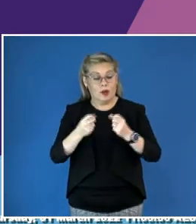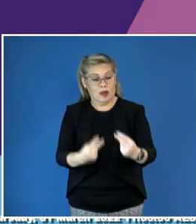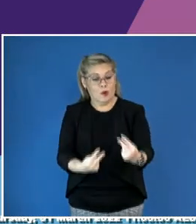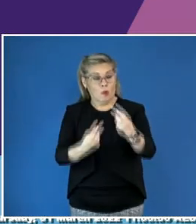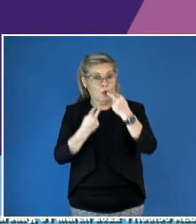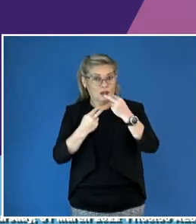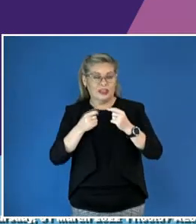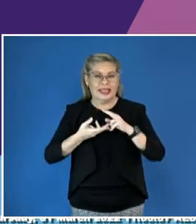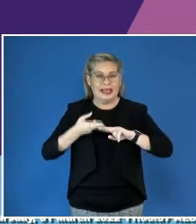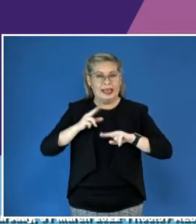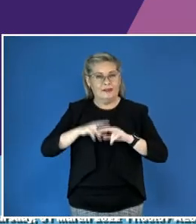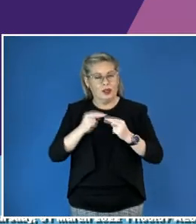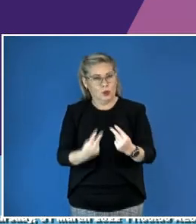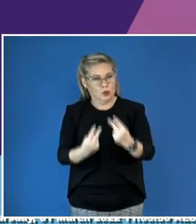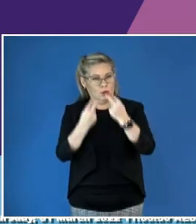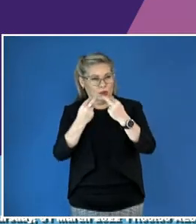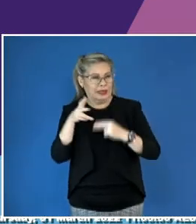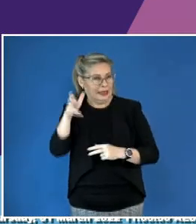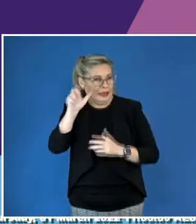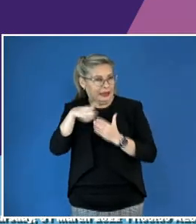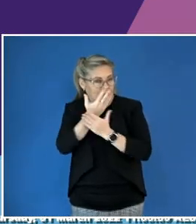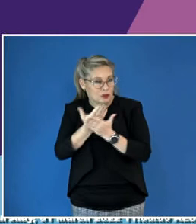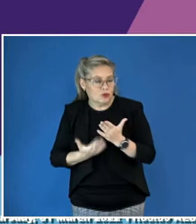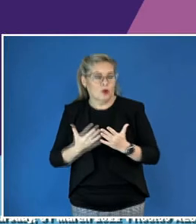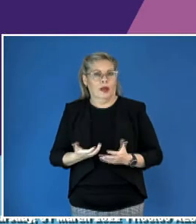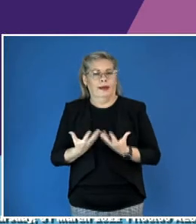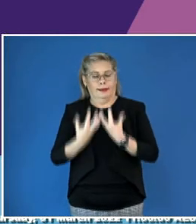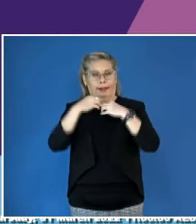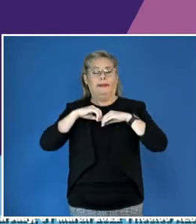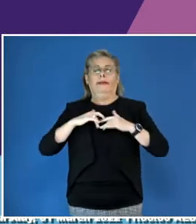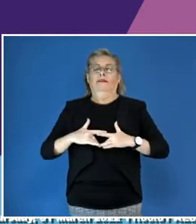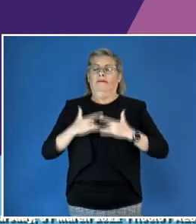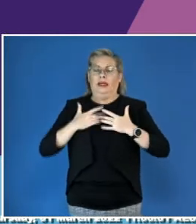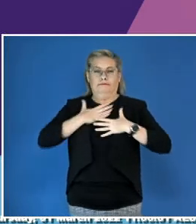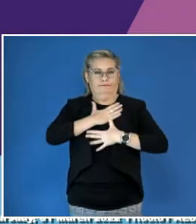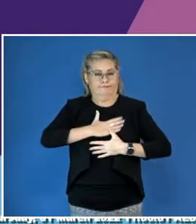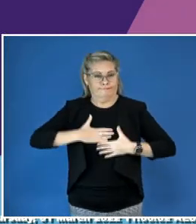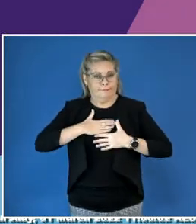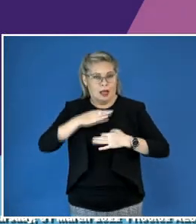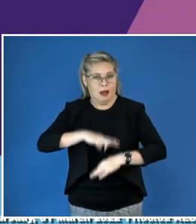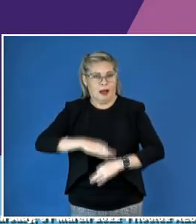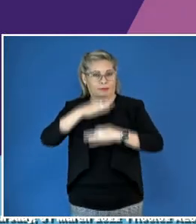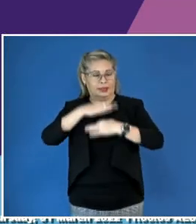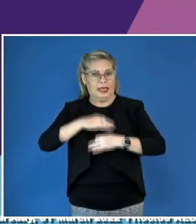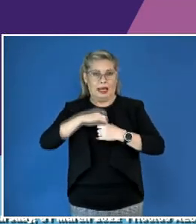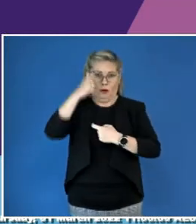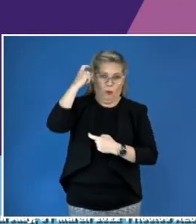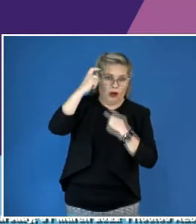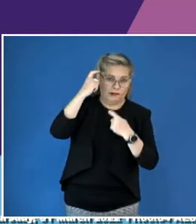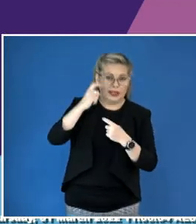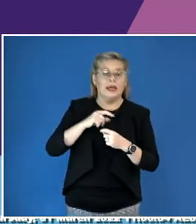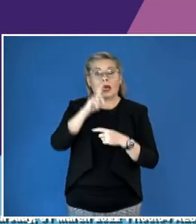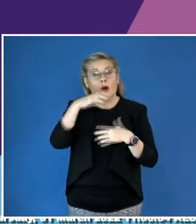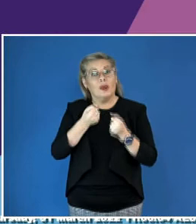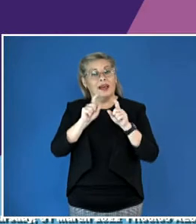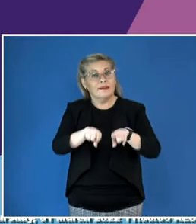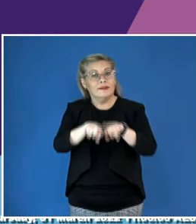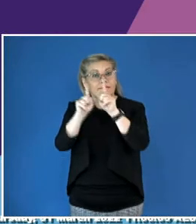RESPECT on 1800 737 732, the Blue Knot Counselling and Referral